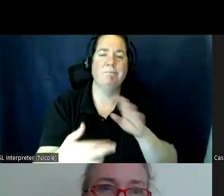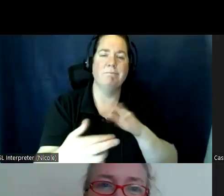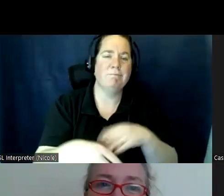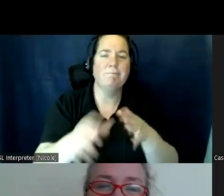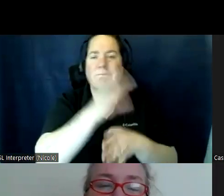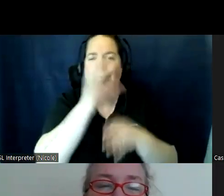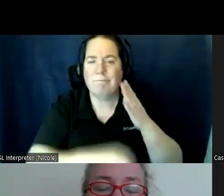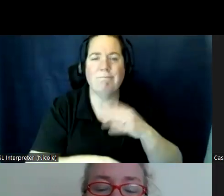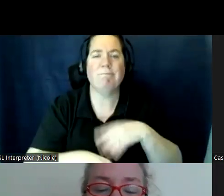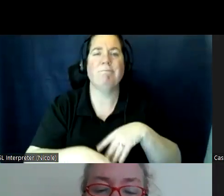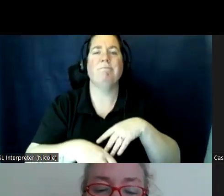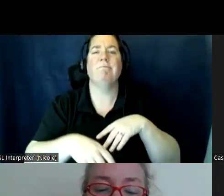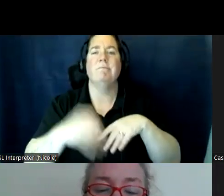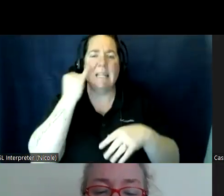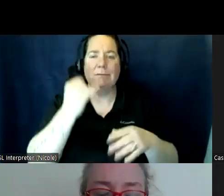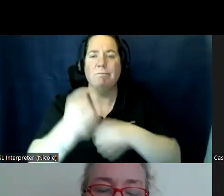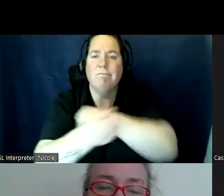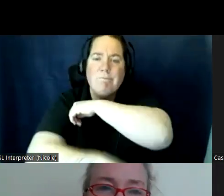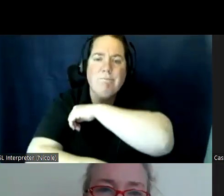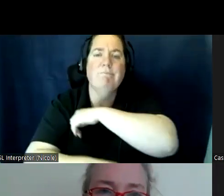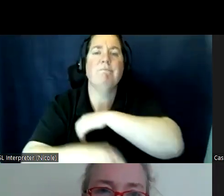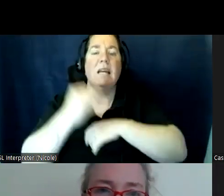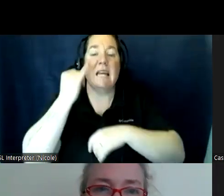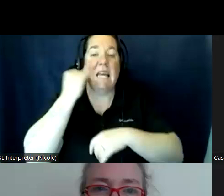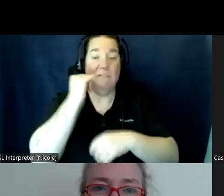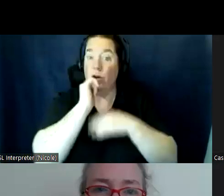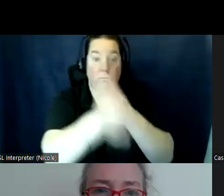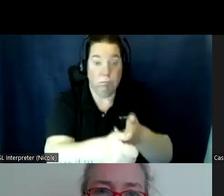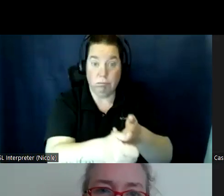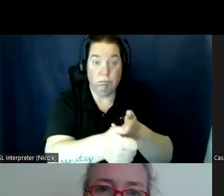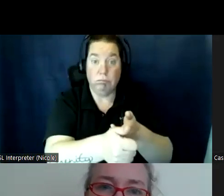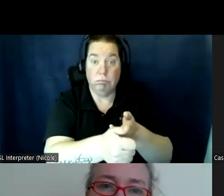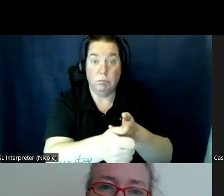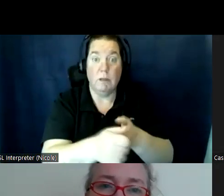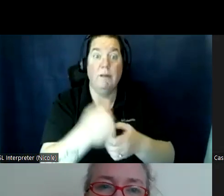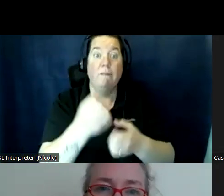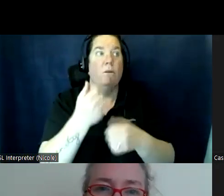If districts are out of compliance for a number of years or due to something